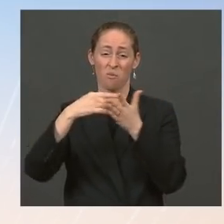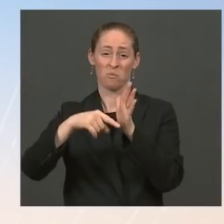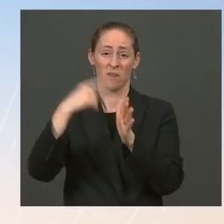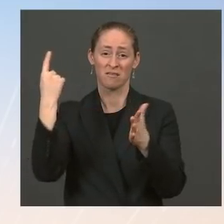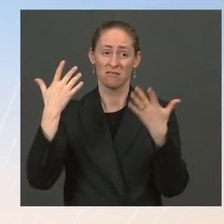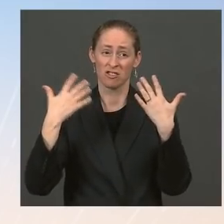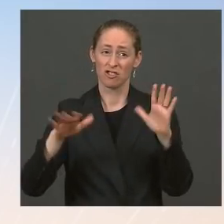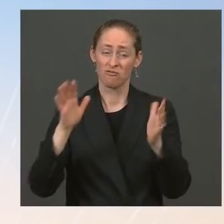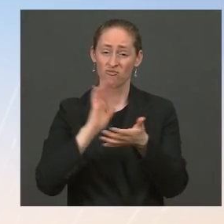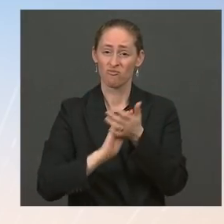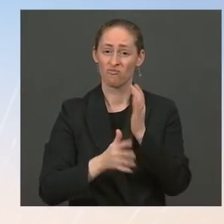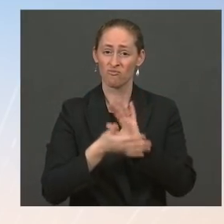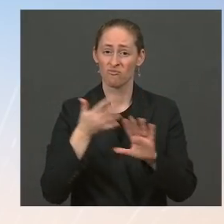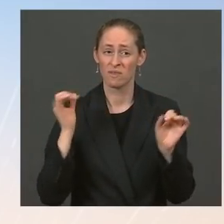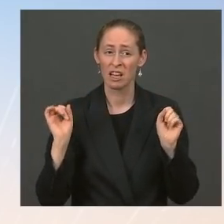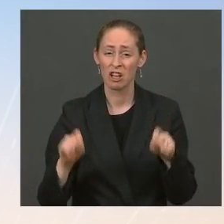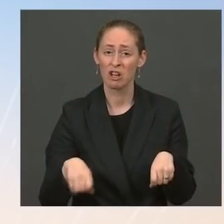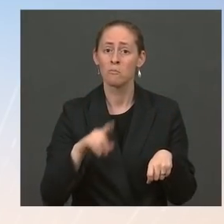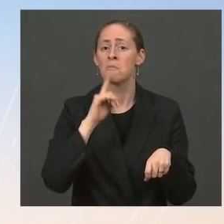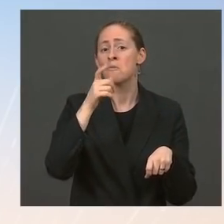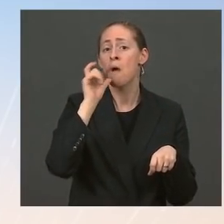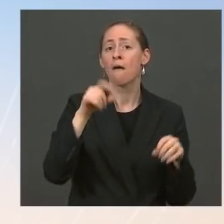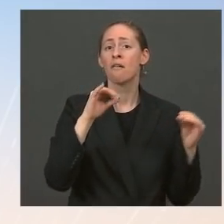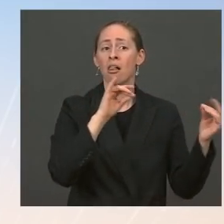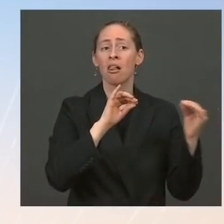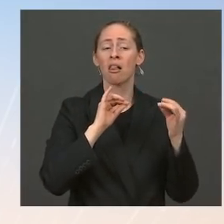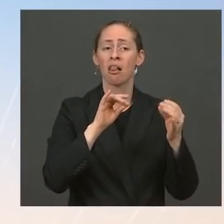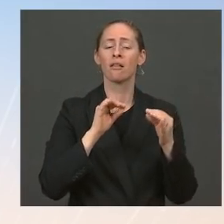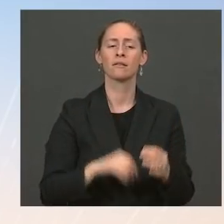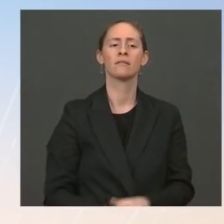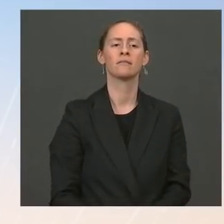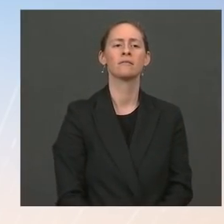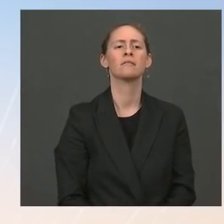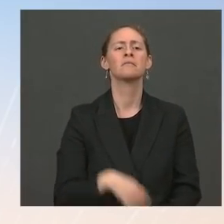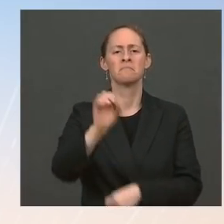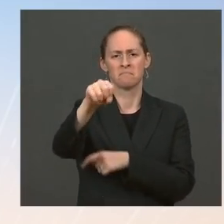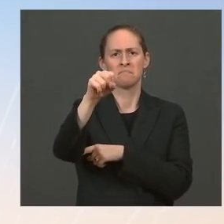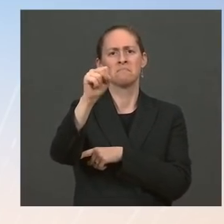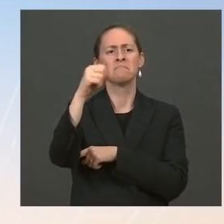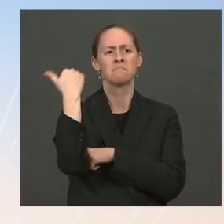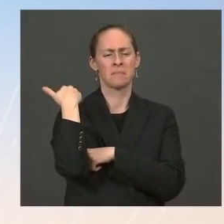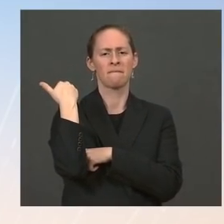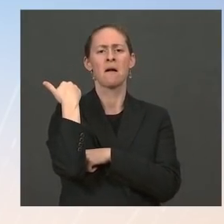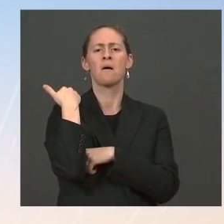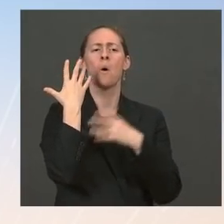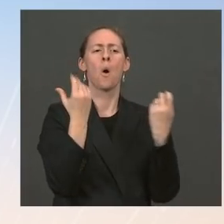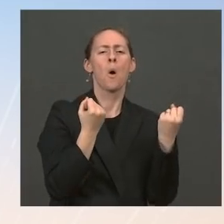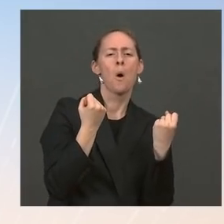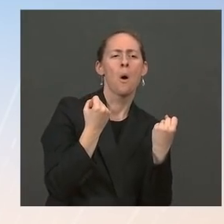There have been delays and holds, as you know, from a variety of individuals; Senator Cruz is one of them.